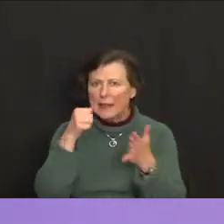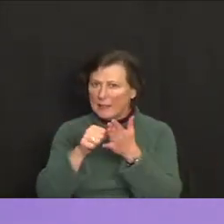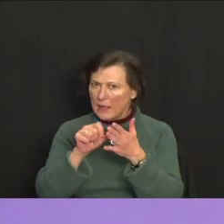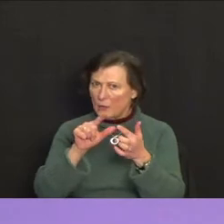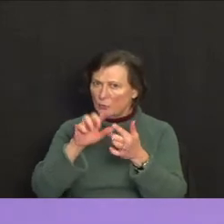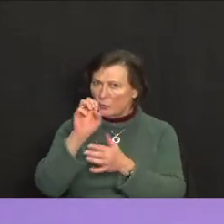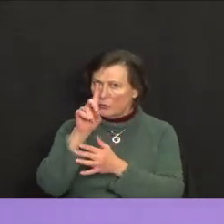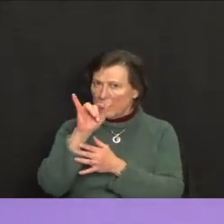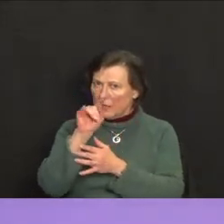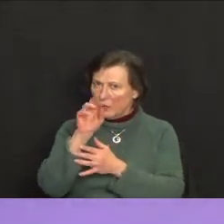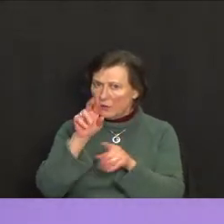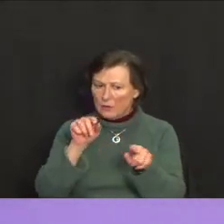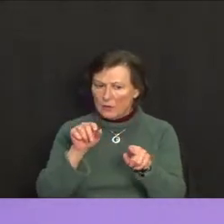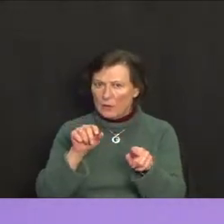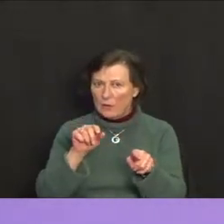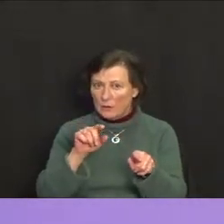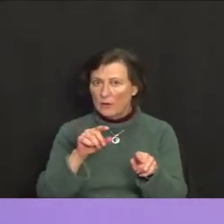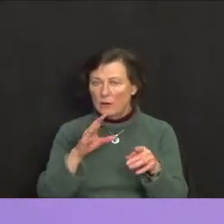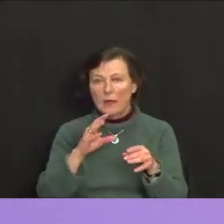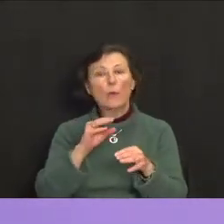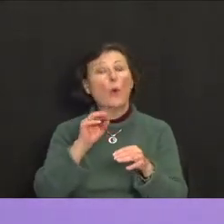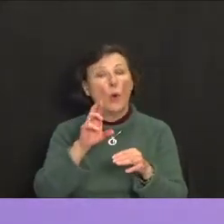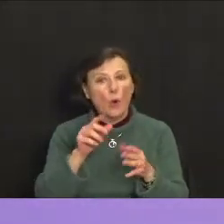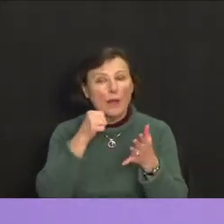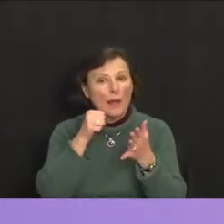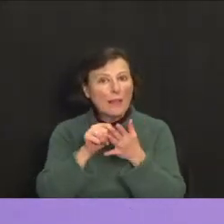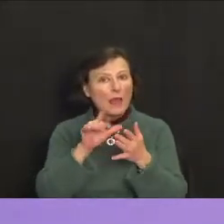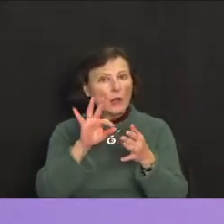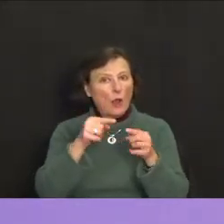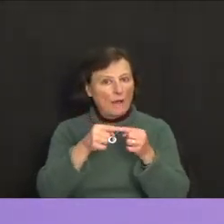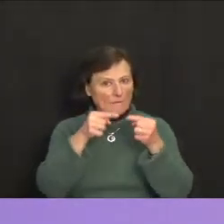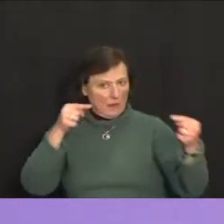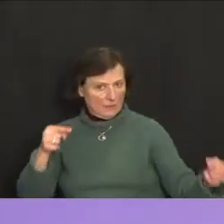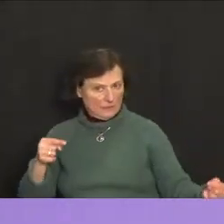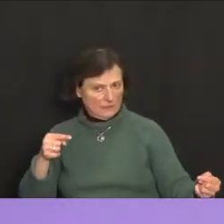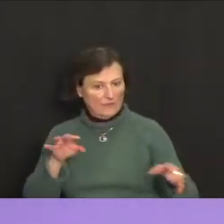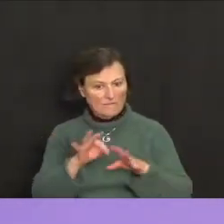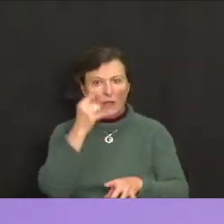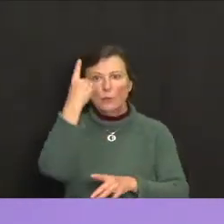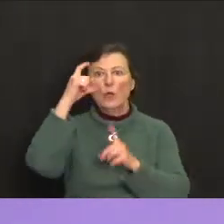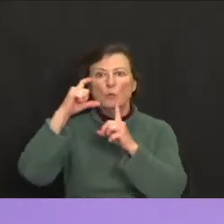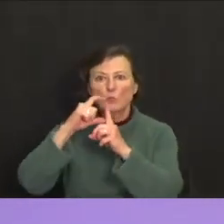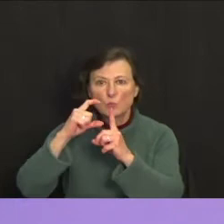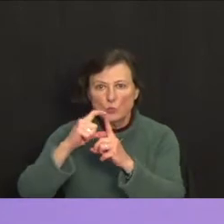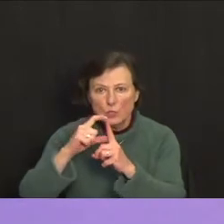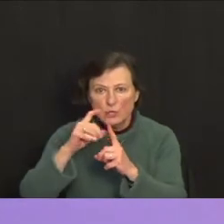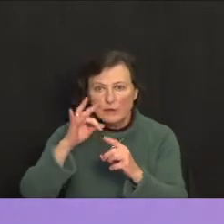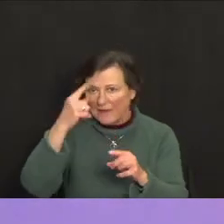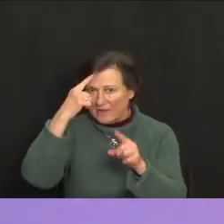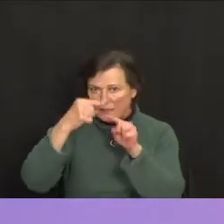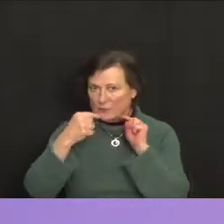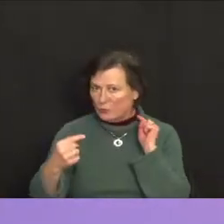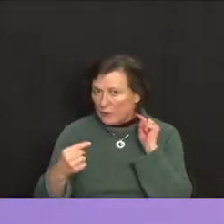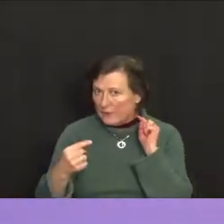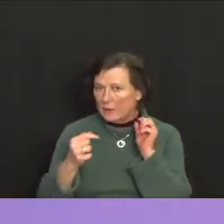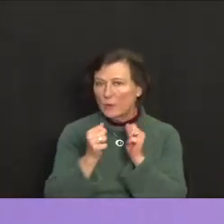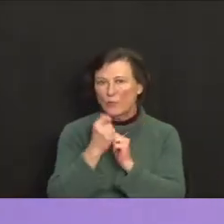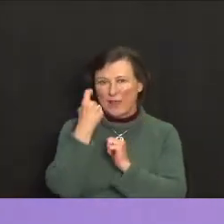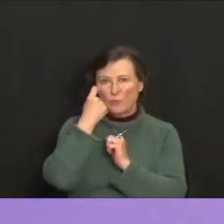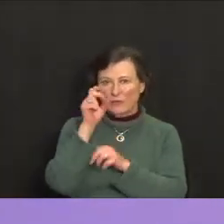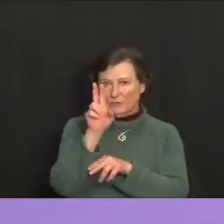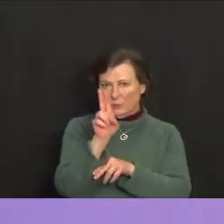let alone a letter of dissent. Try to find even one word of disagreement with recent UU management